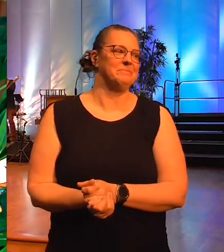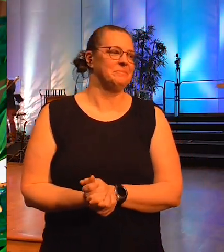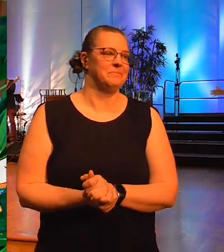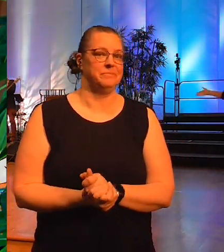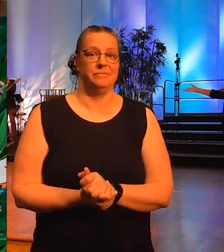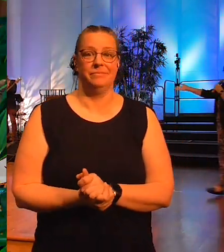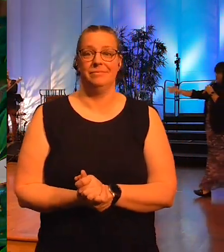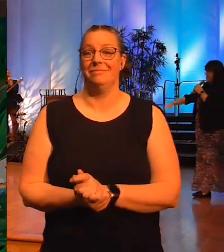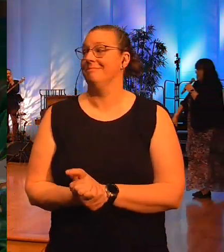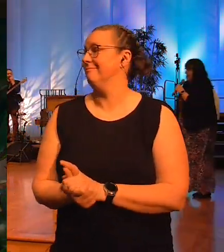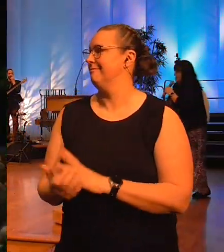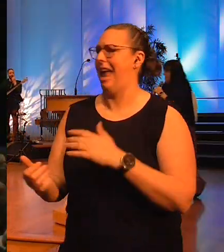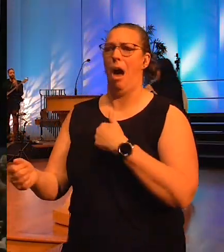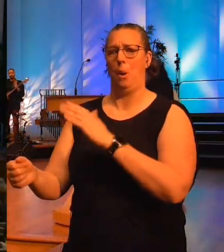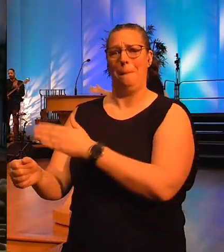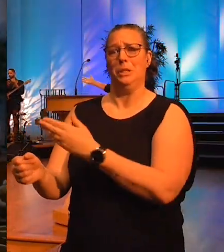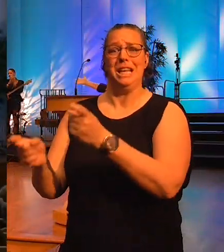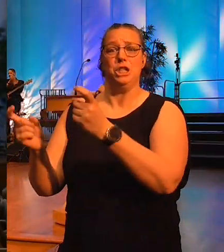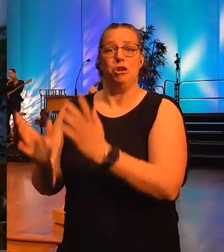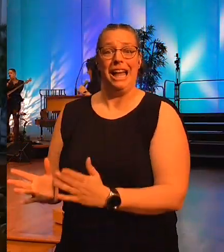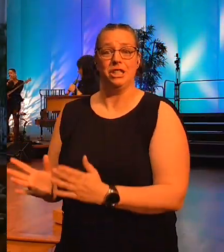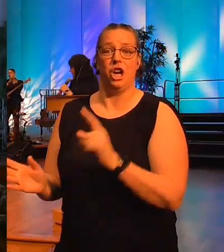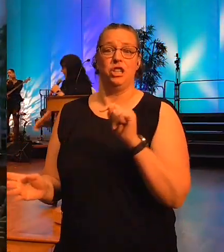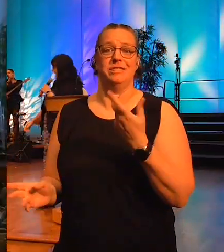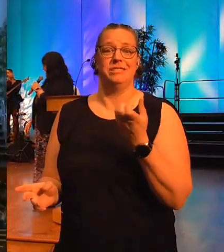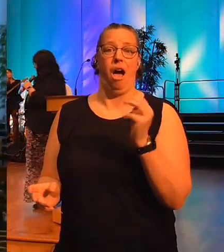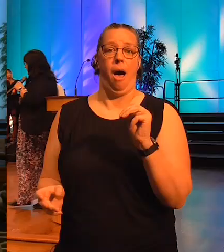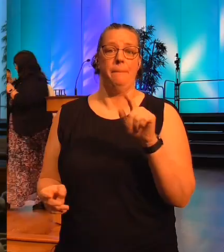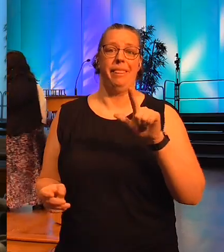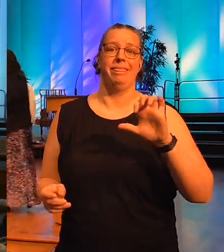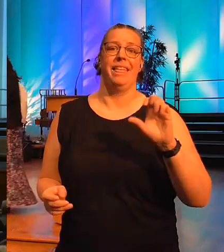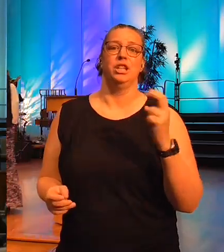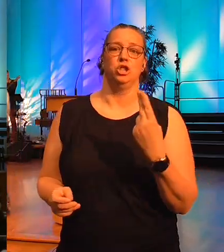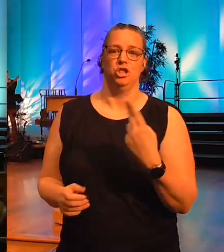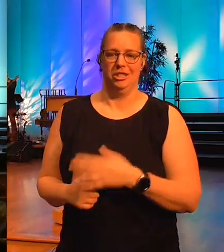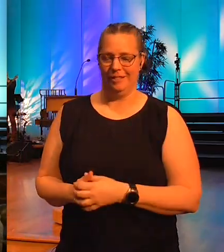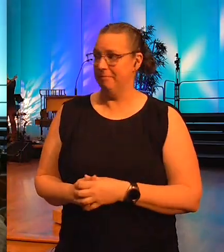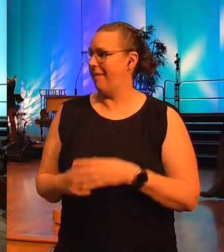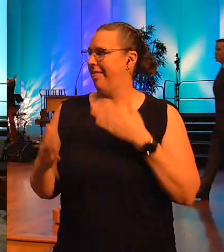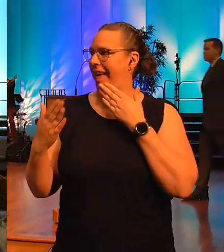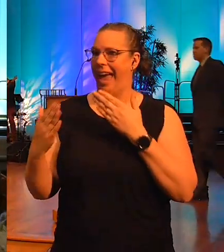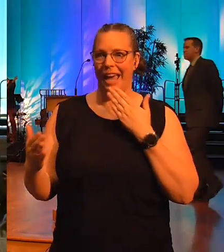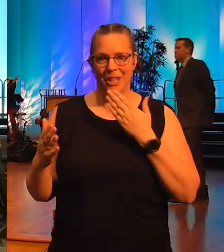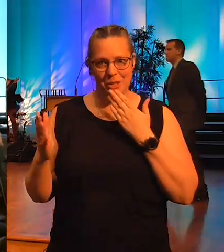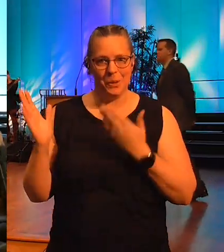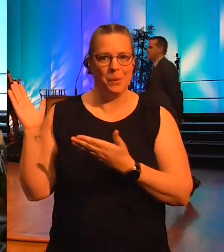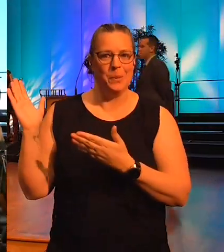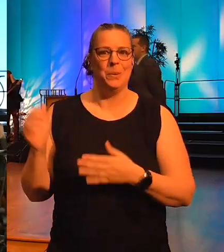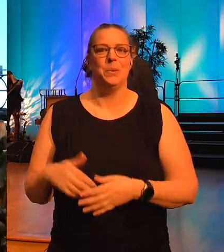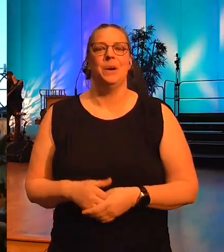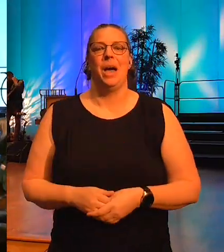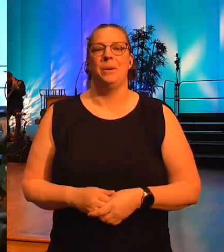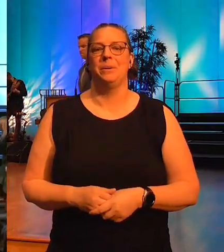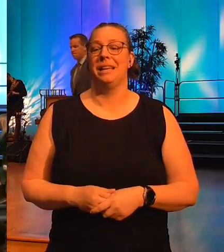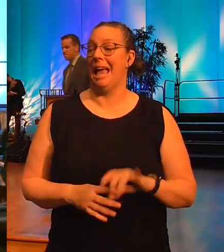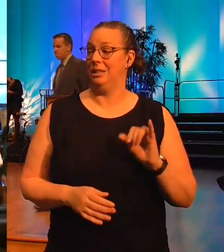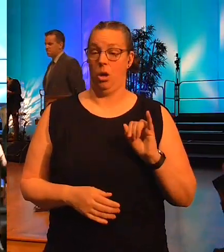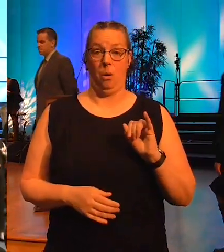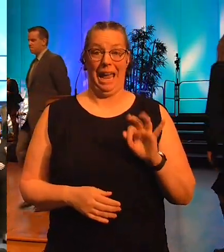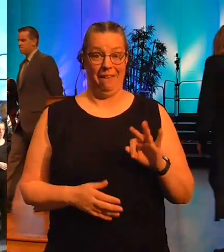our music director Mr Tom Lich yeah that's life thank you hey if you are brand new to